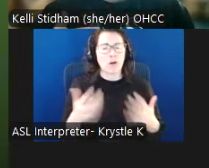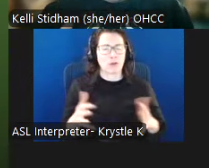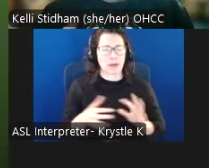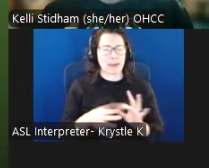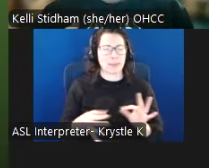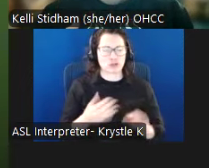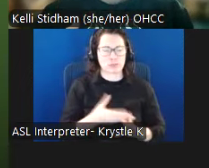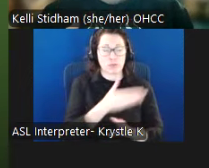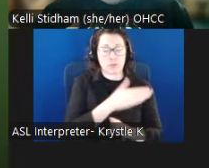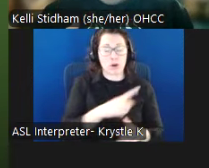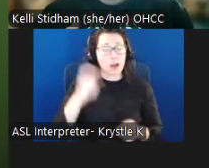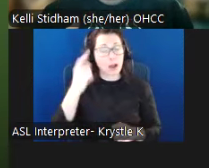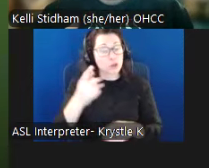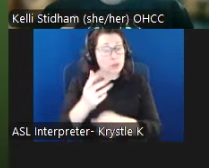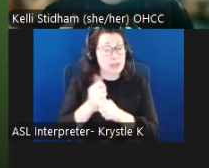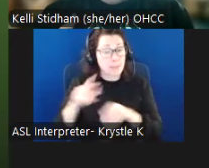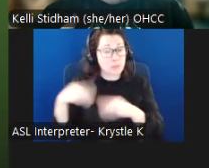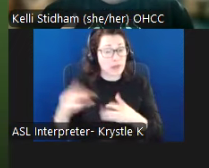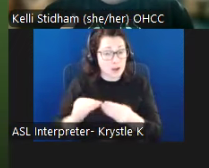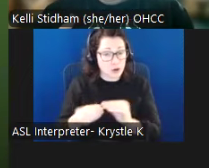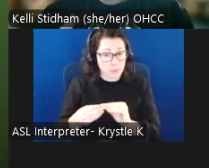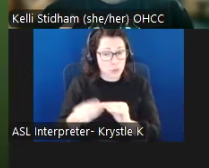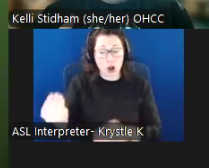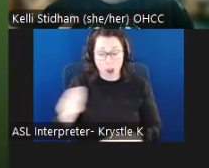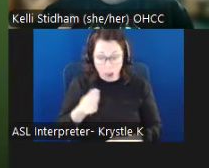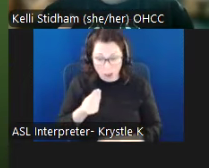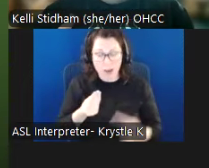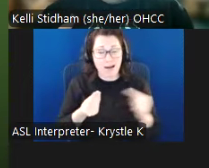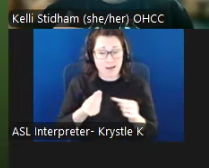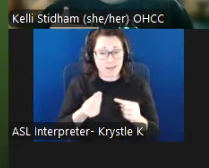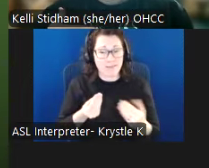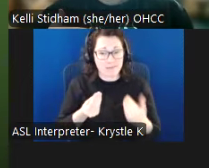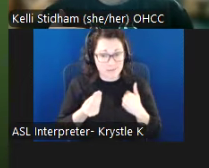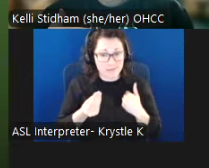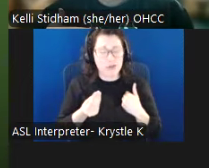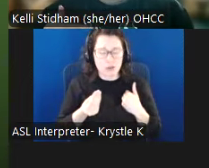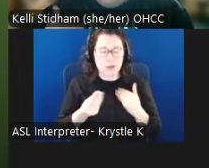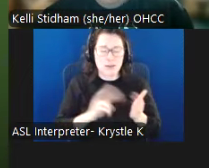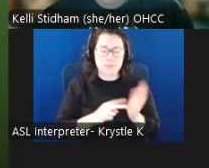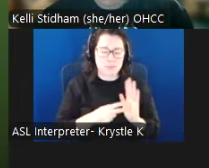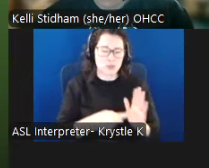getting your provider number for uh you